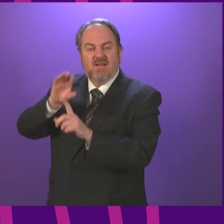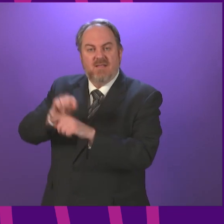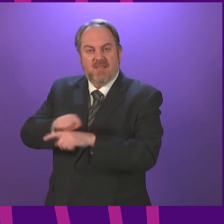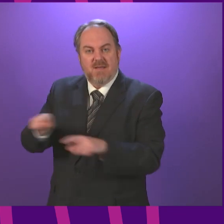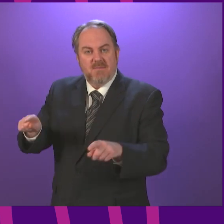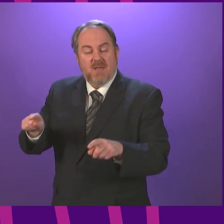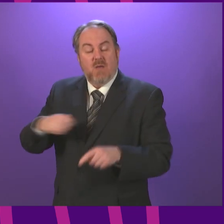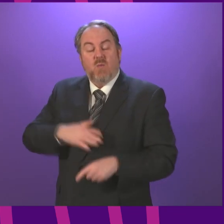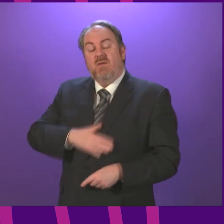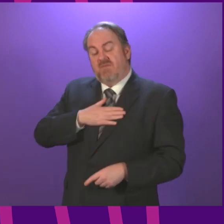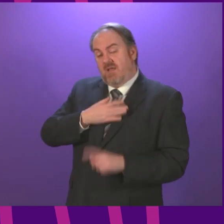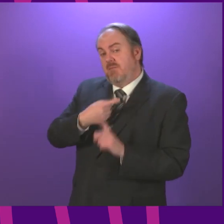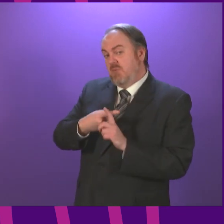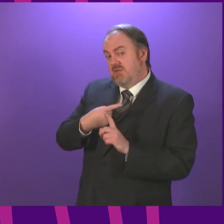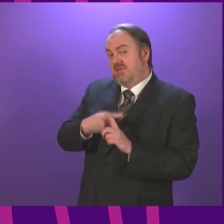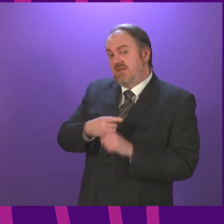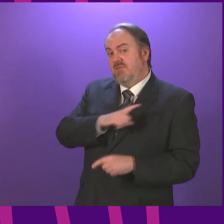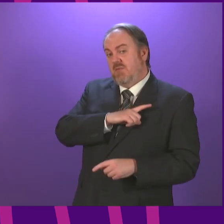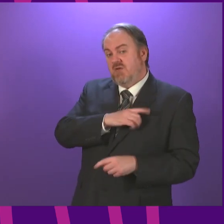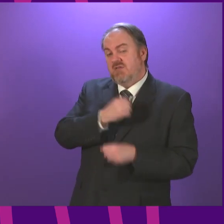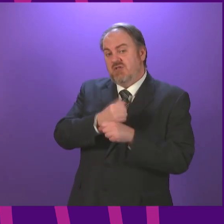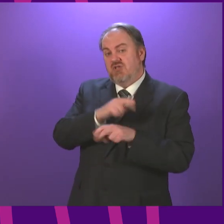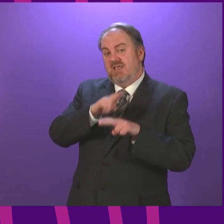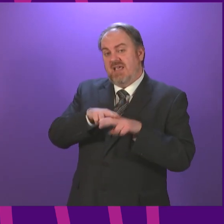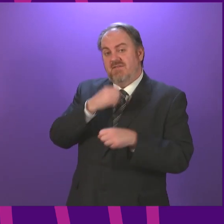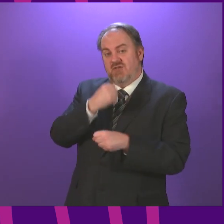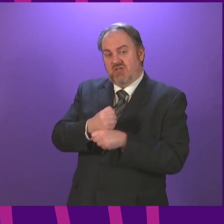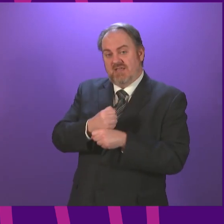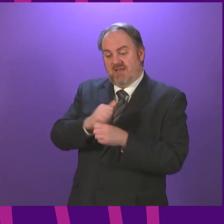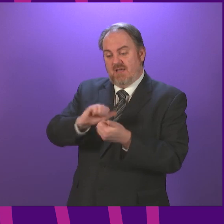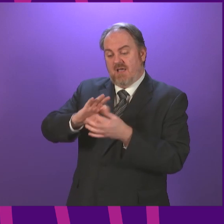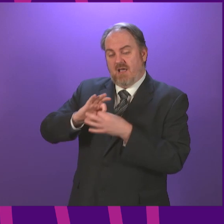comfort from the public statements of GFG Alliance that it is performing strongly and